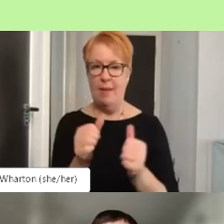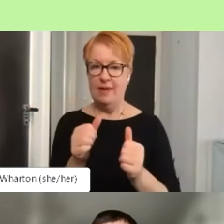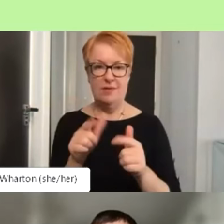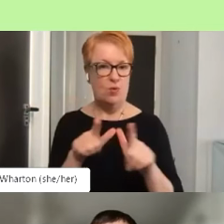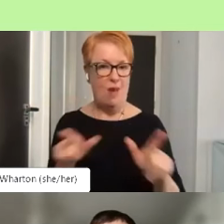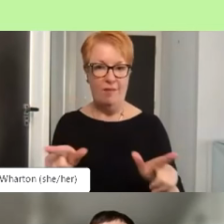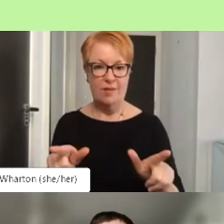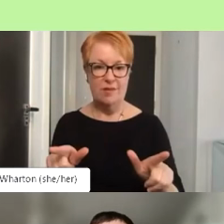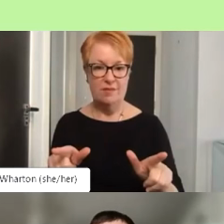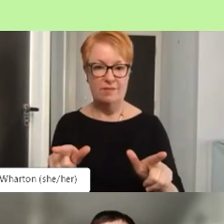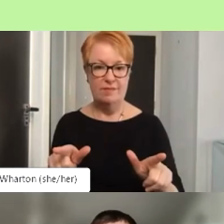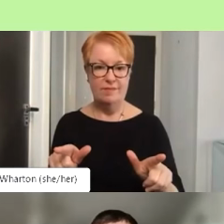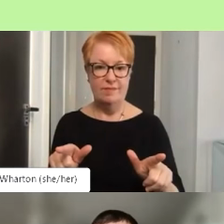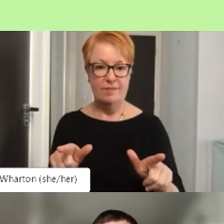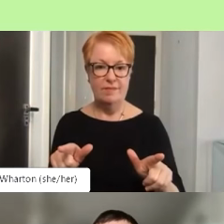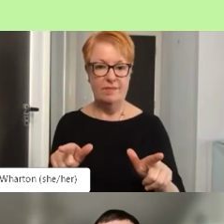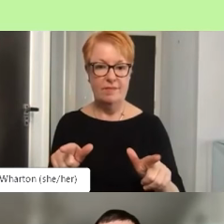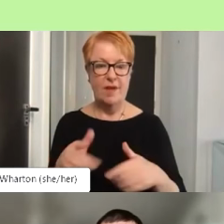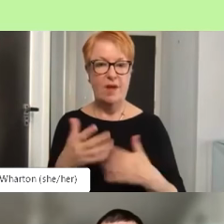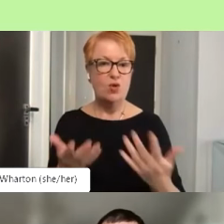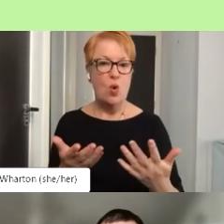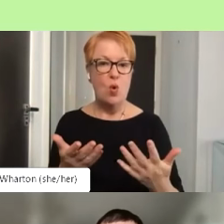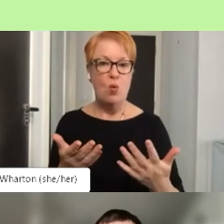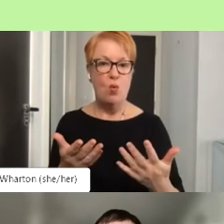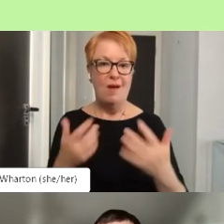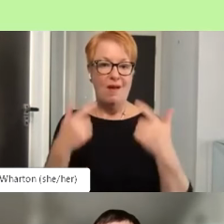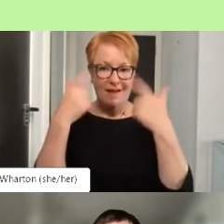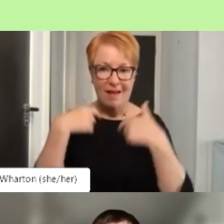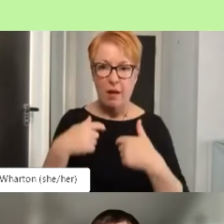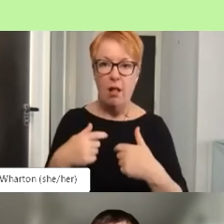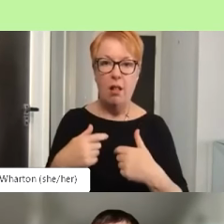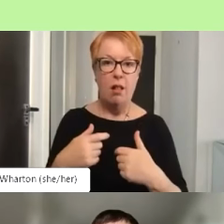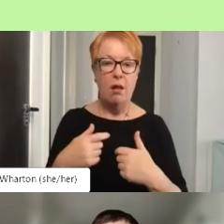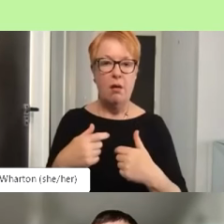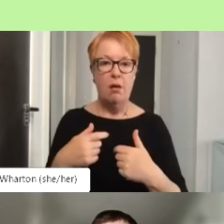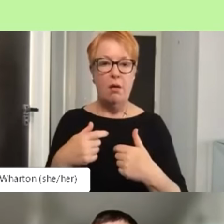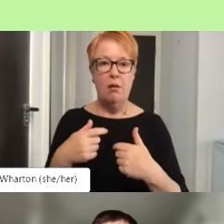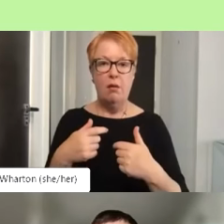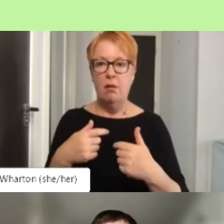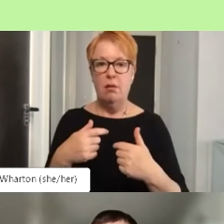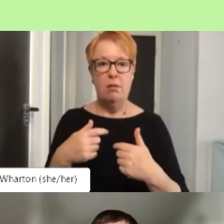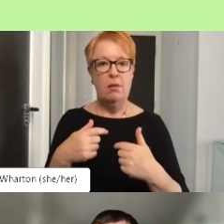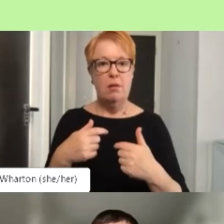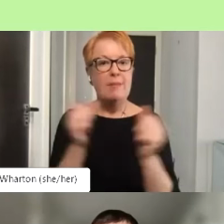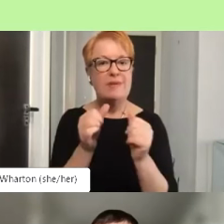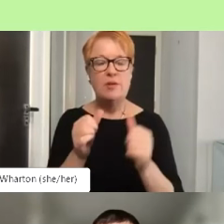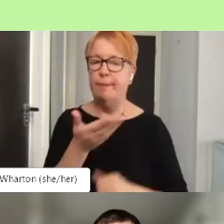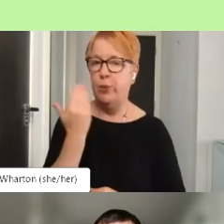So, the legal imitation such as not having the necessary documents, in order to involve